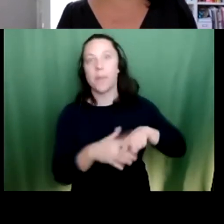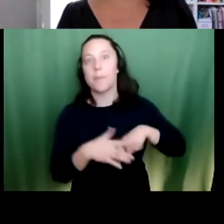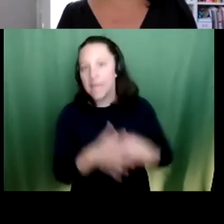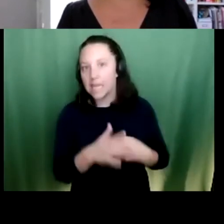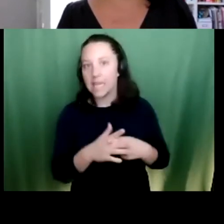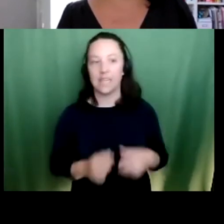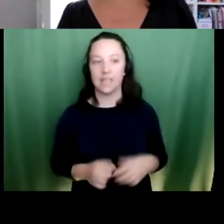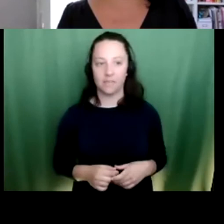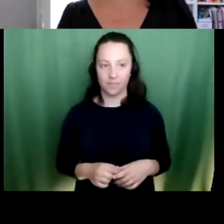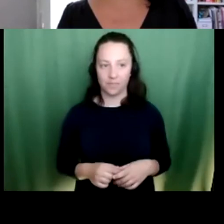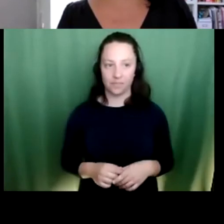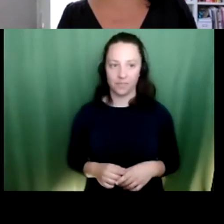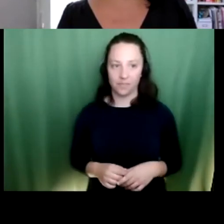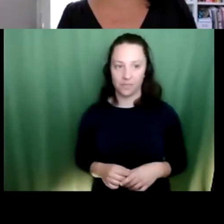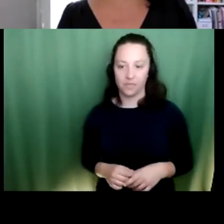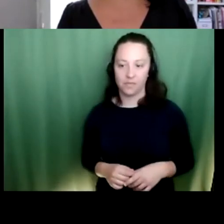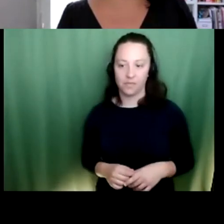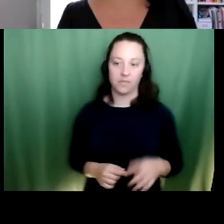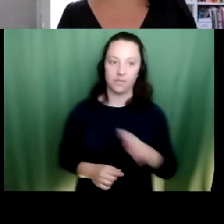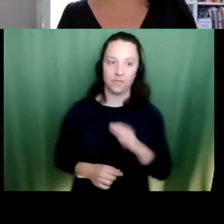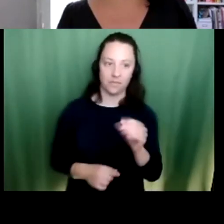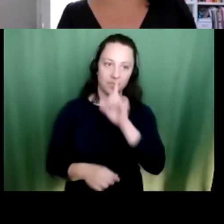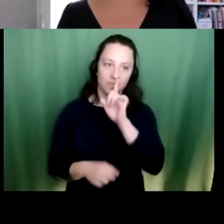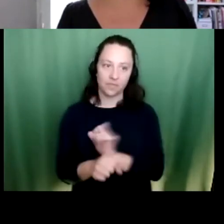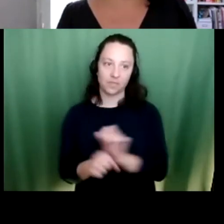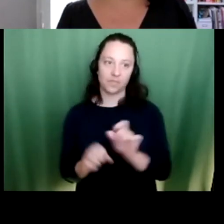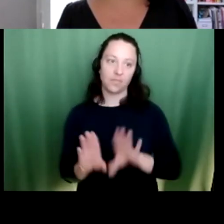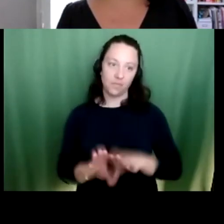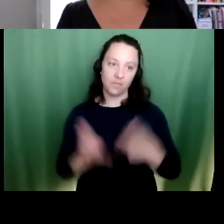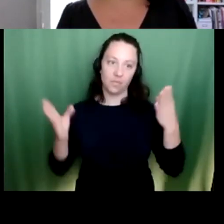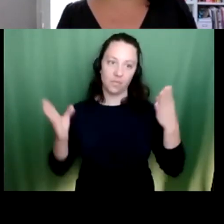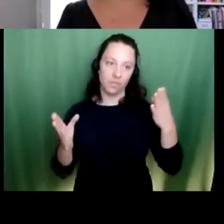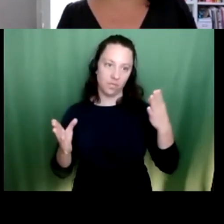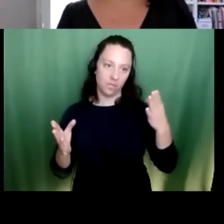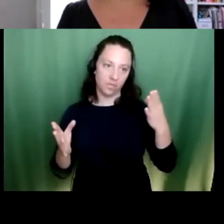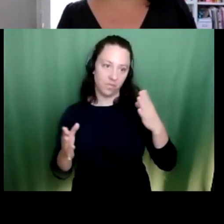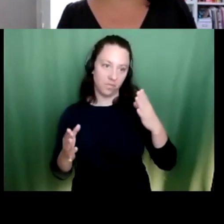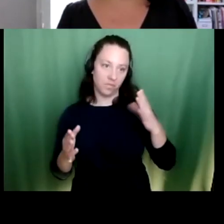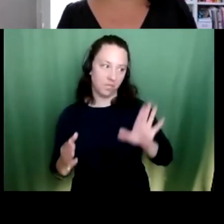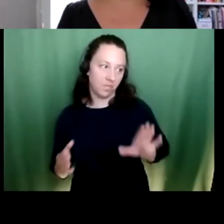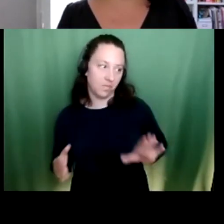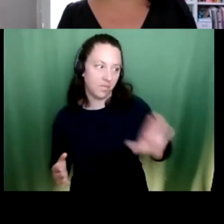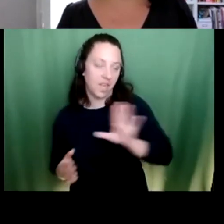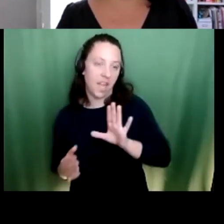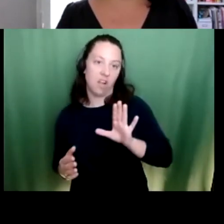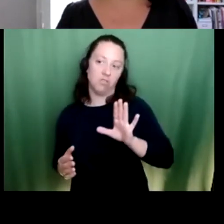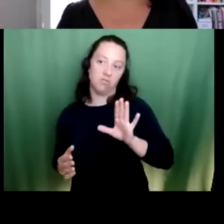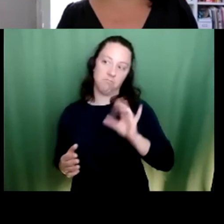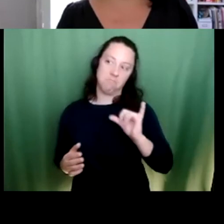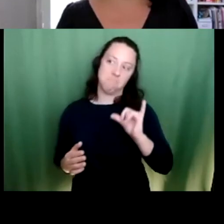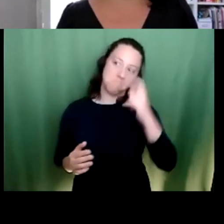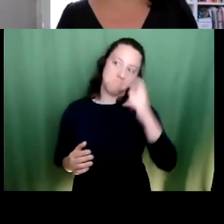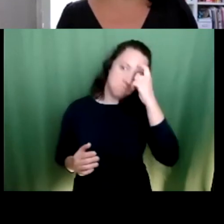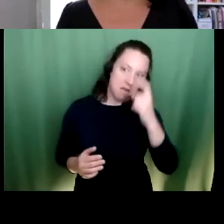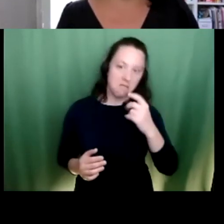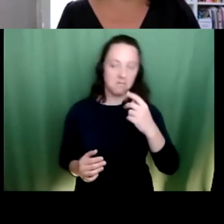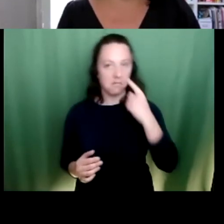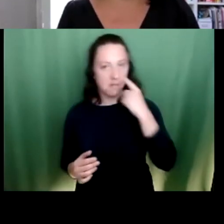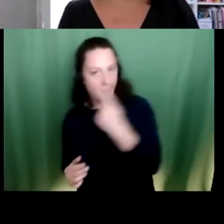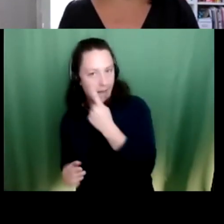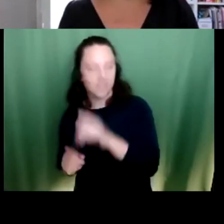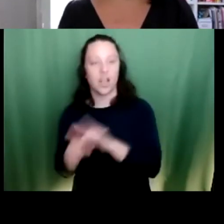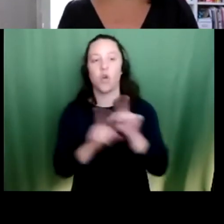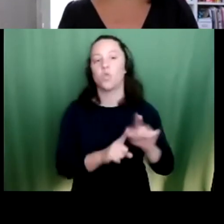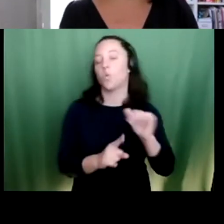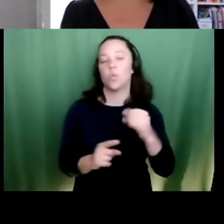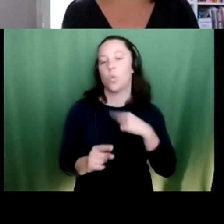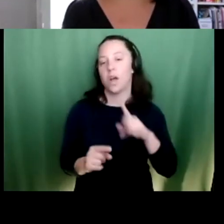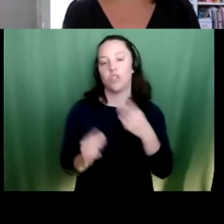And in a way where it opened all of their eyes, as well. So I just offer that for people to -- I